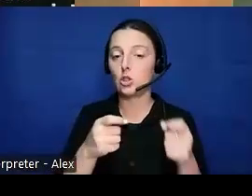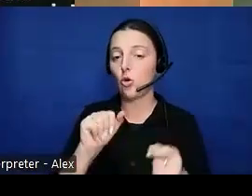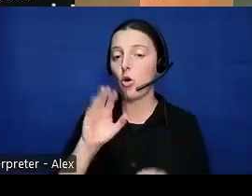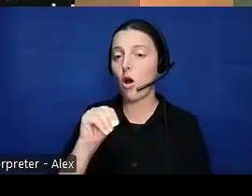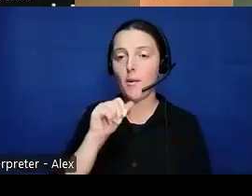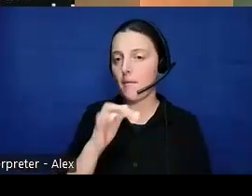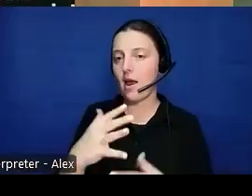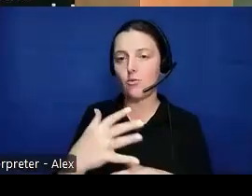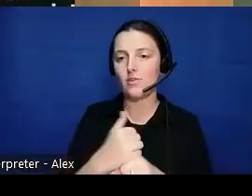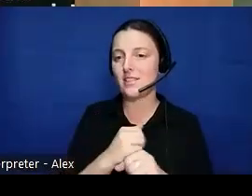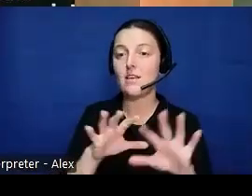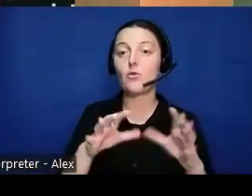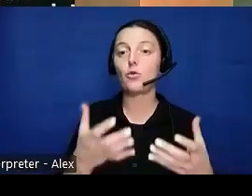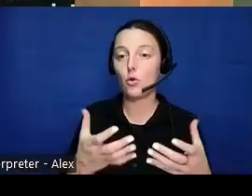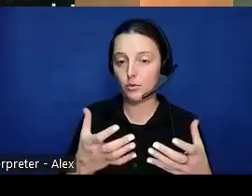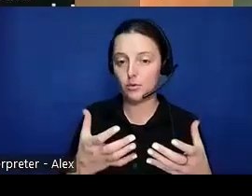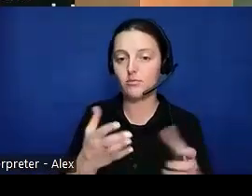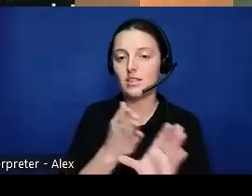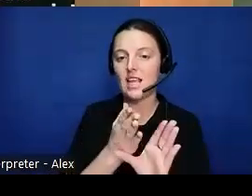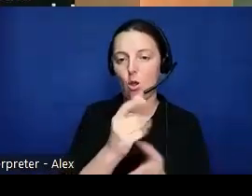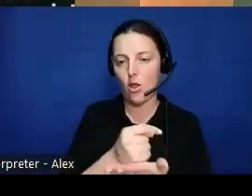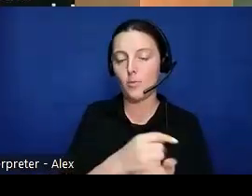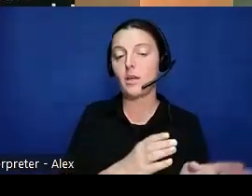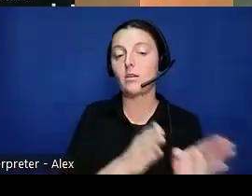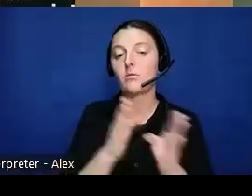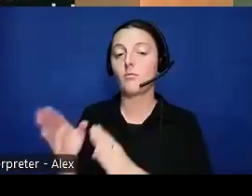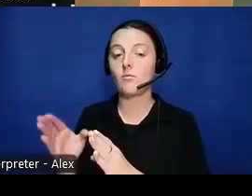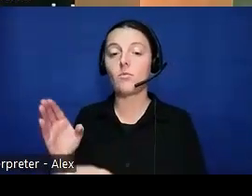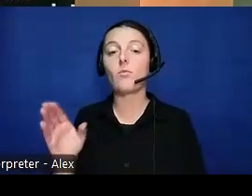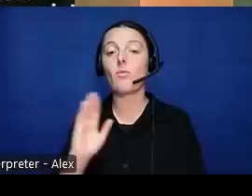maybe resources or whatnot. And then the intervention arm got the psychotherapy.